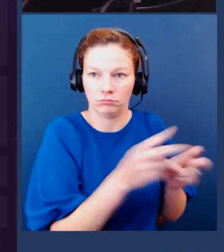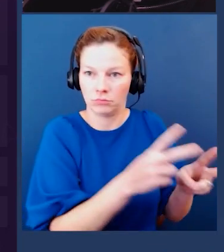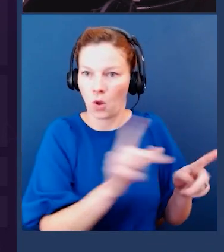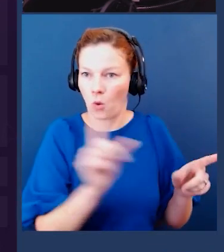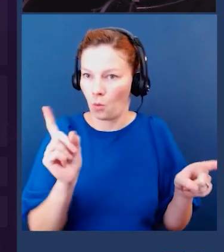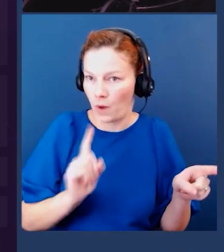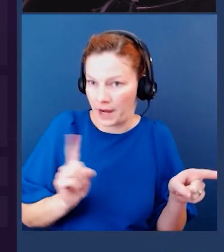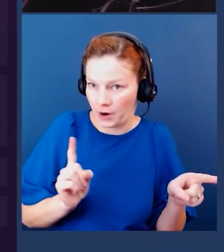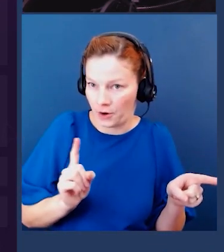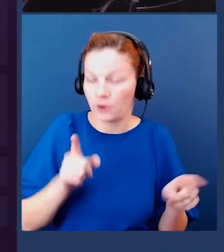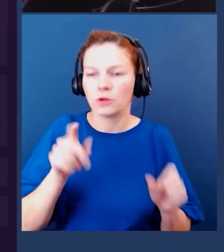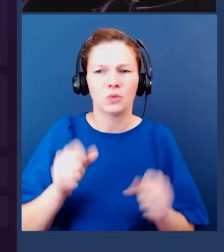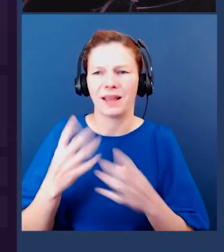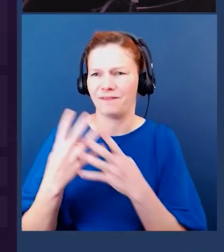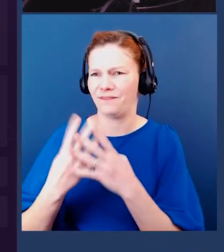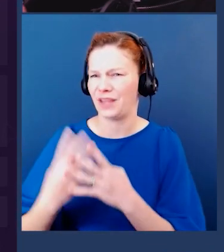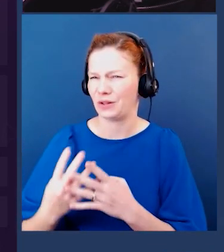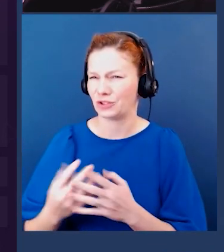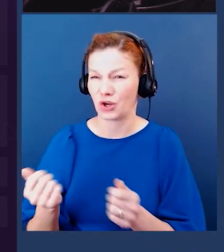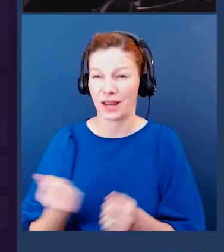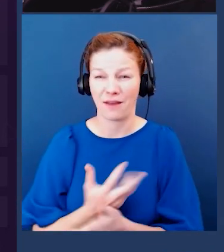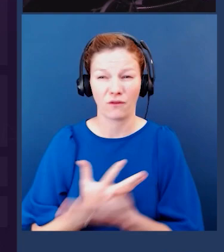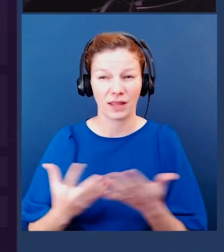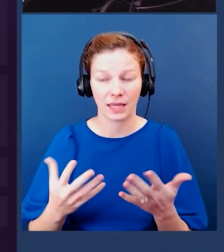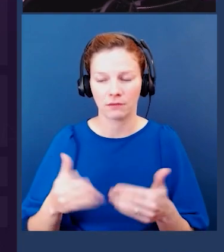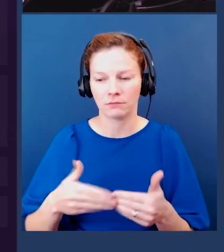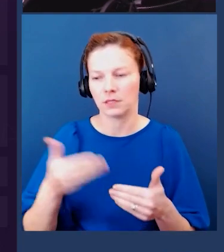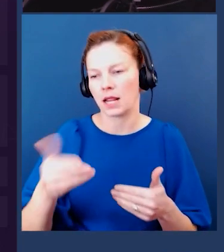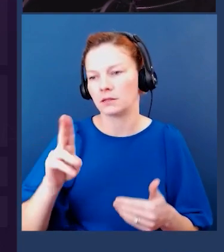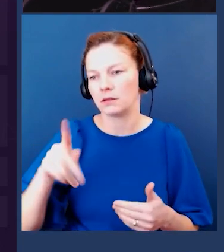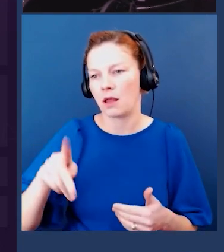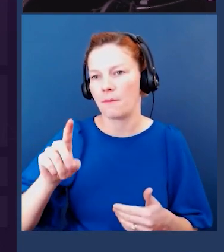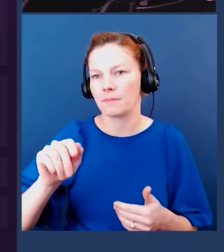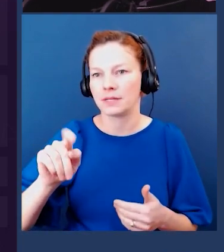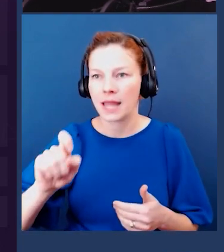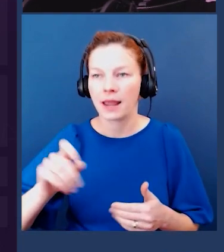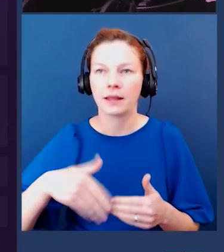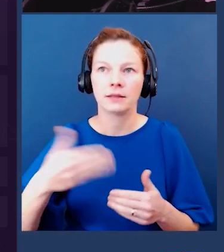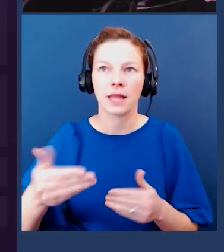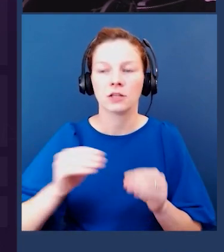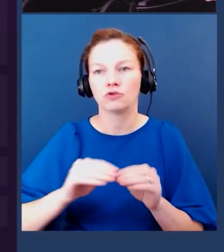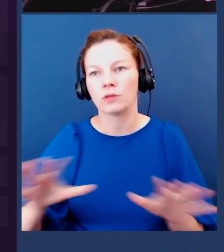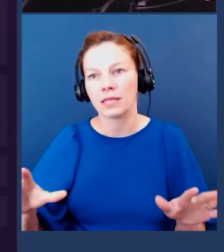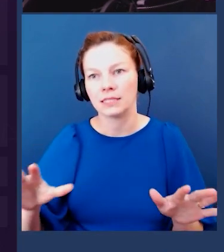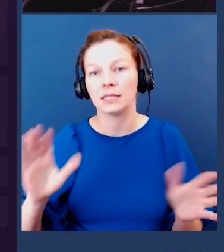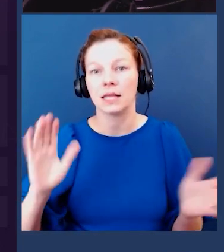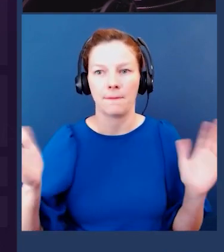so you can filter everything that is like next update, next release versus currently live version versus